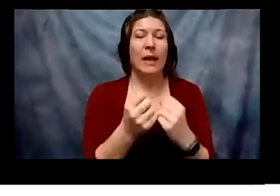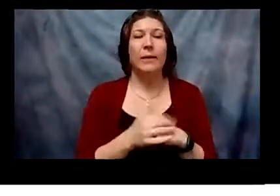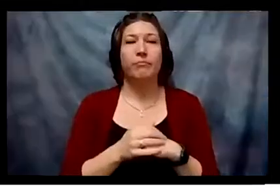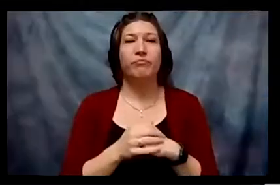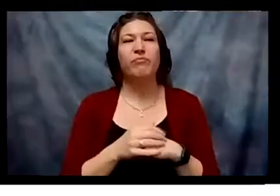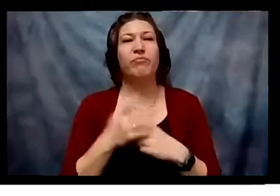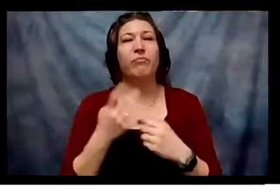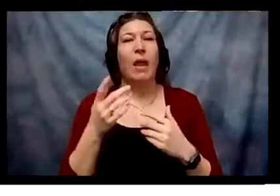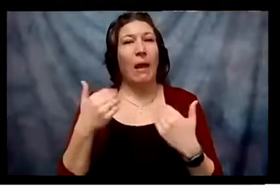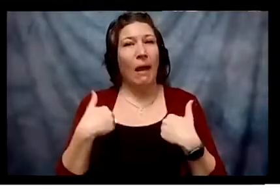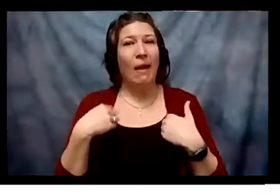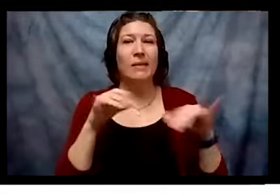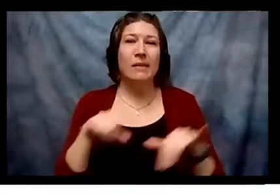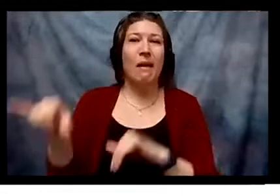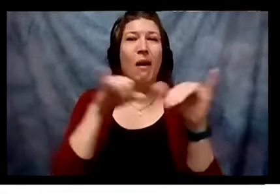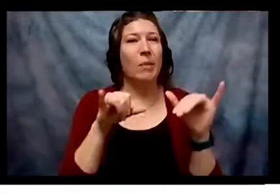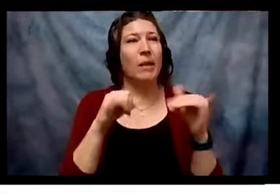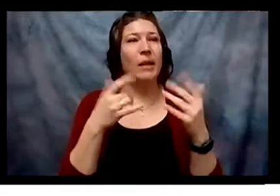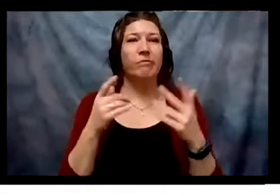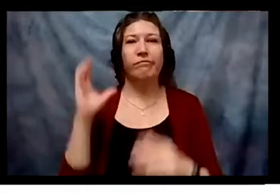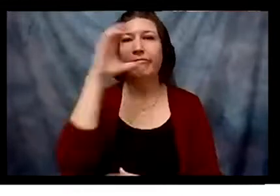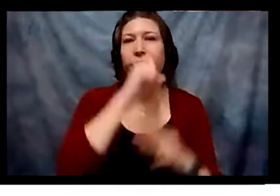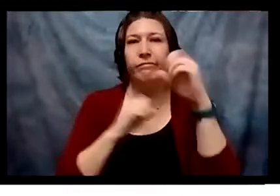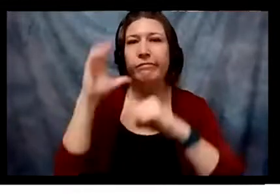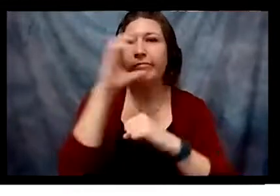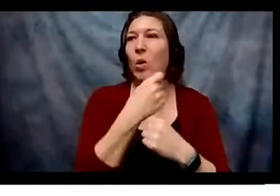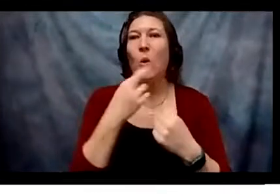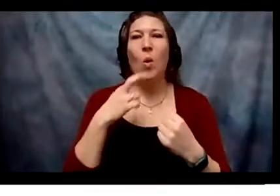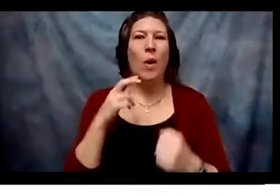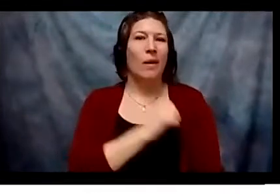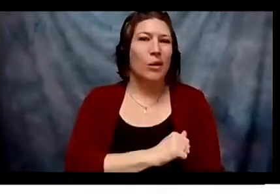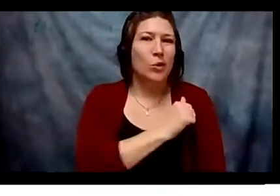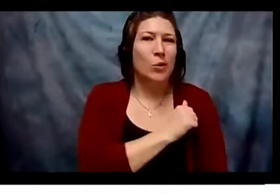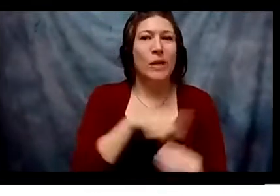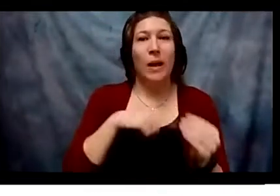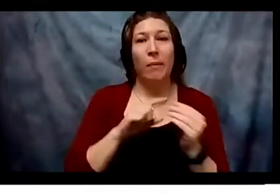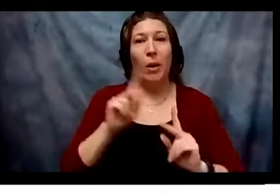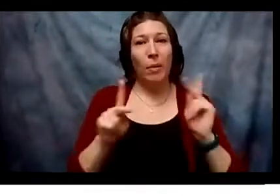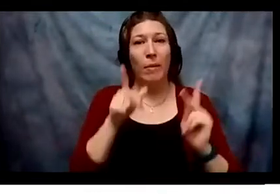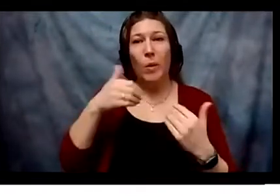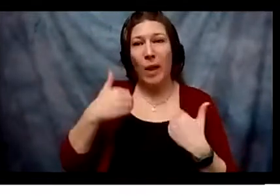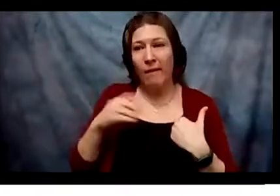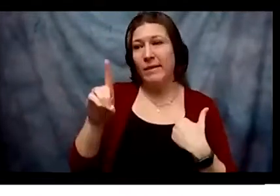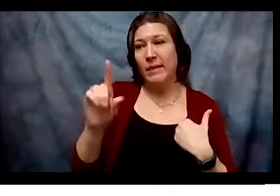and unquestioned attitudes and assumptions about people with actual and perceived disability.